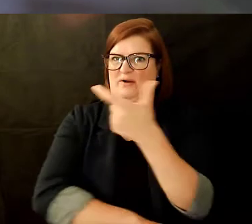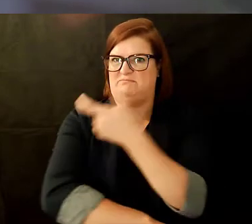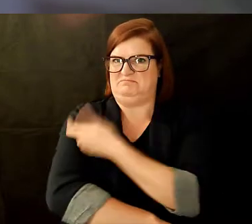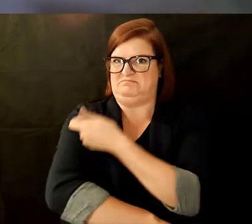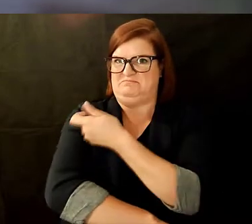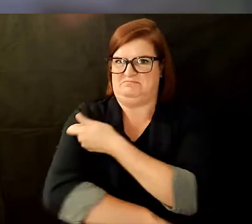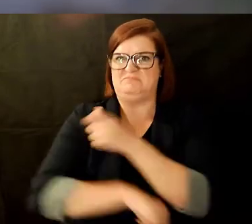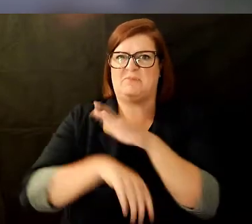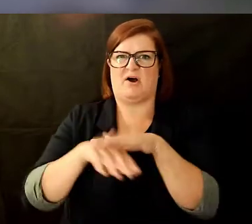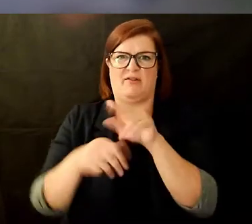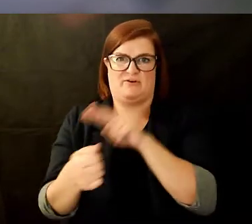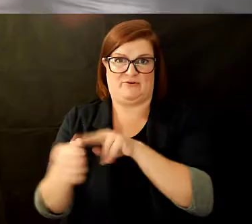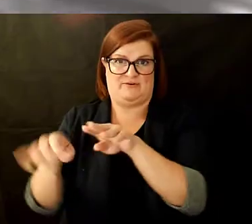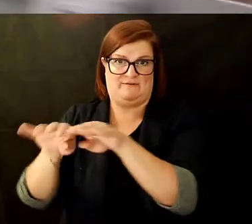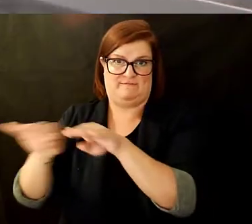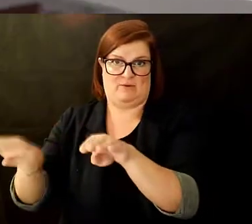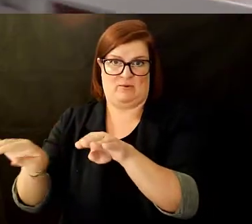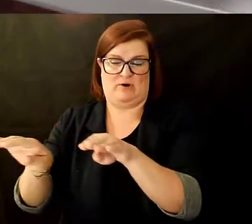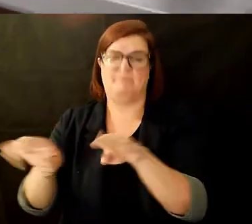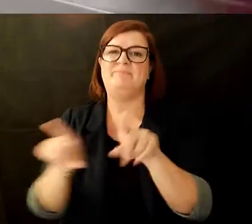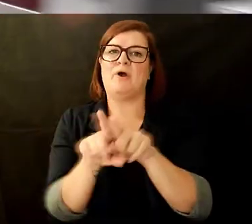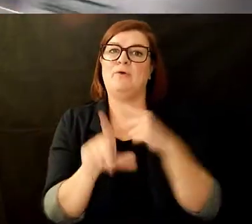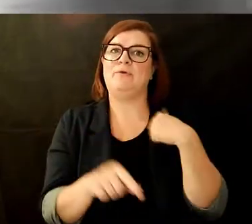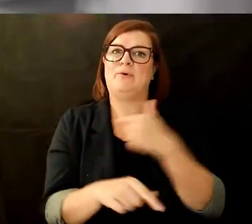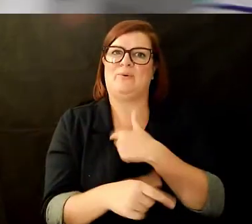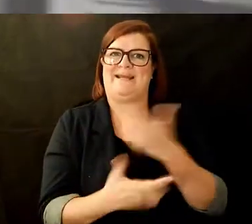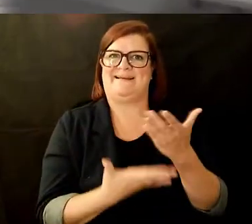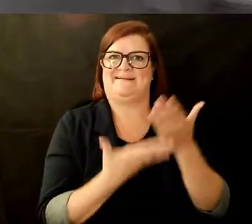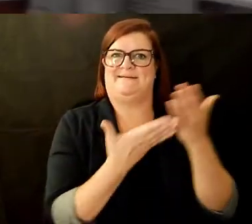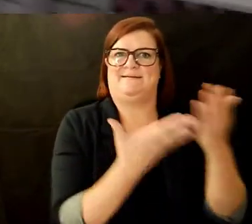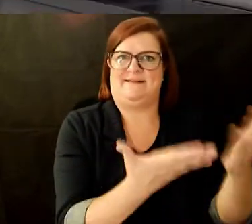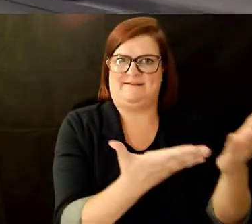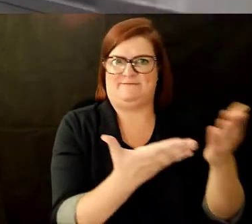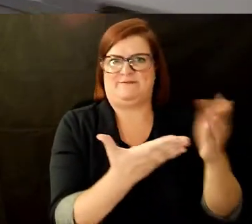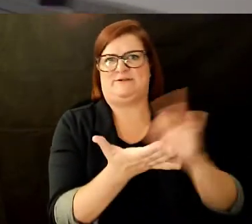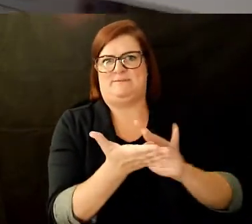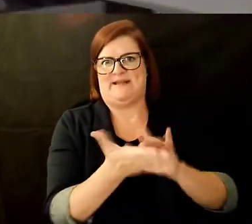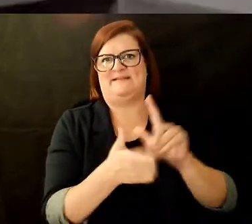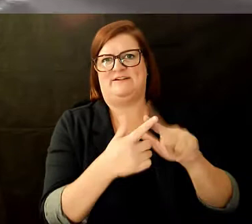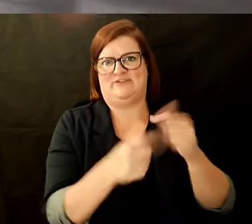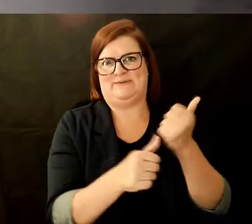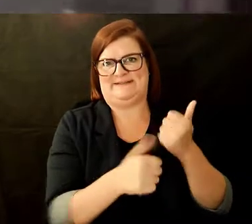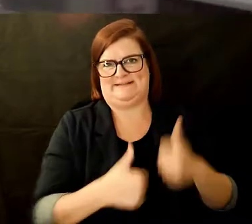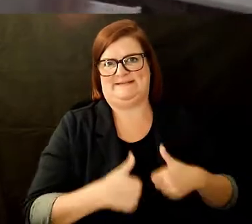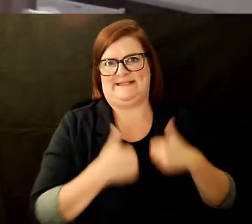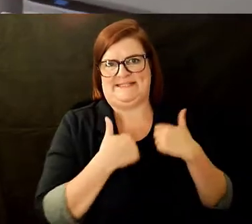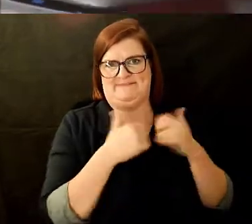that they receive on the nursing floors, as well as delivering the meds to the assisted living facilities.